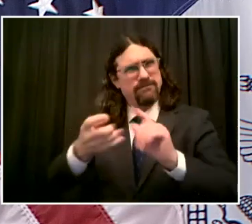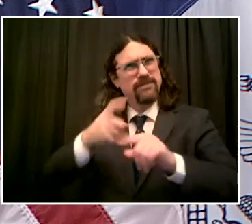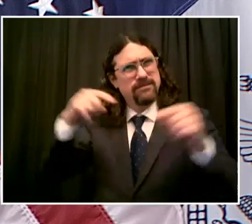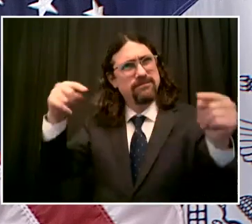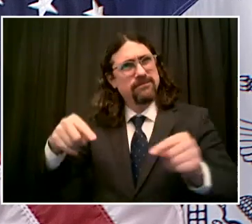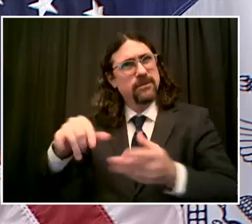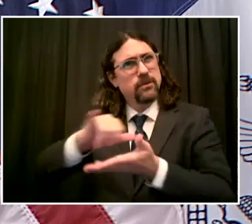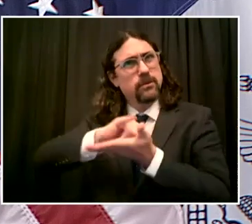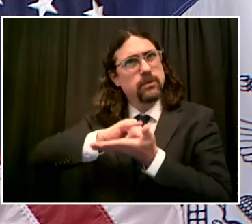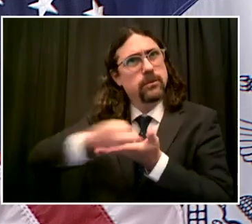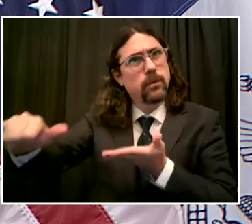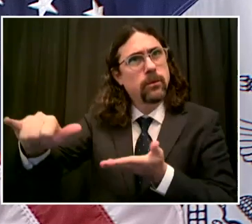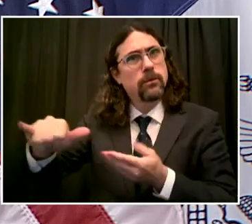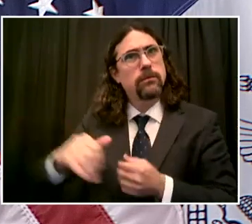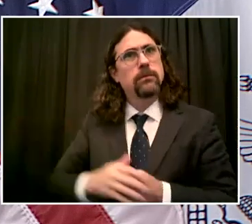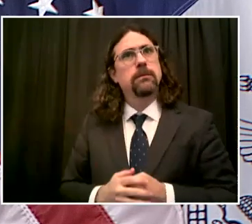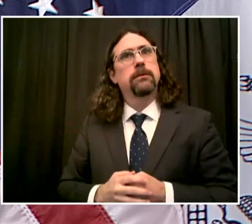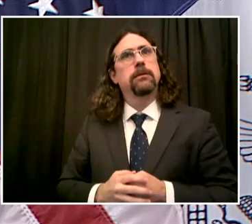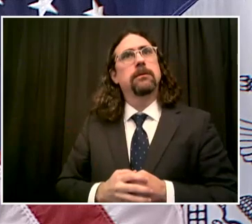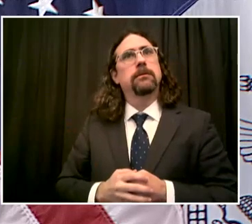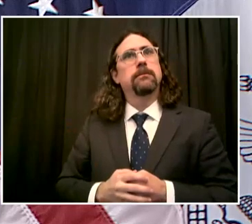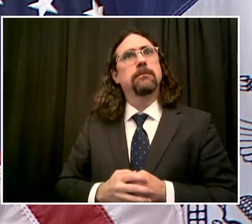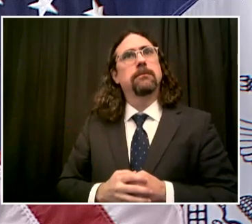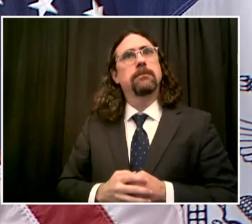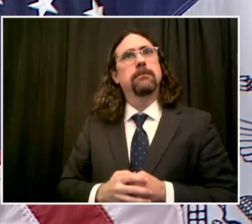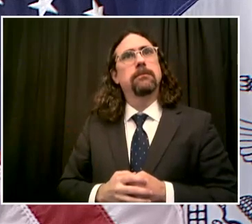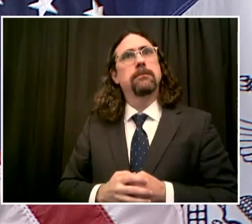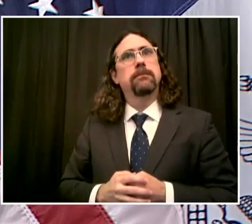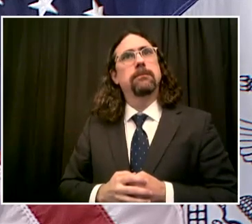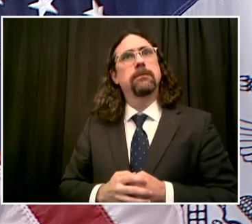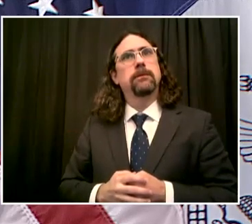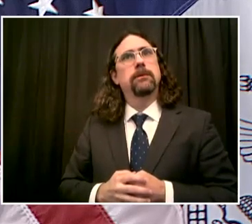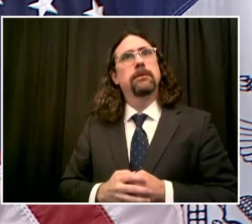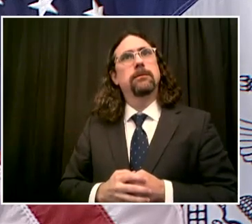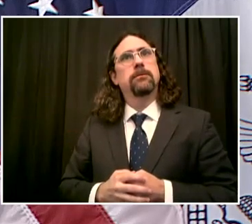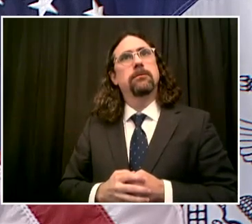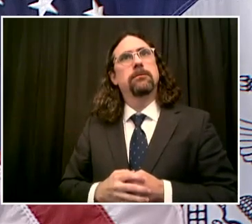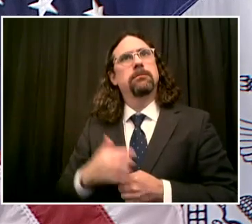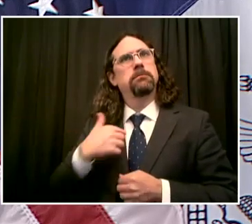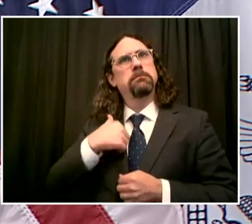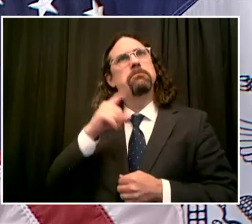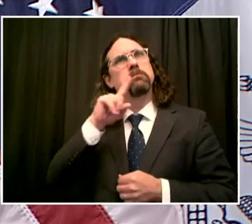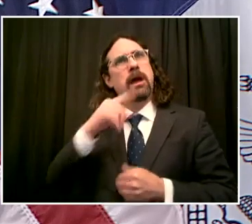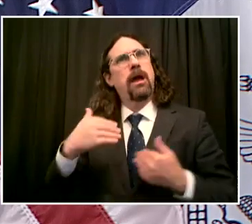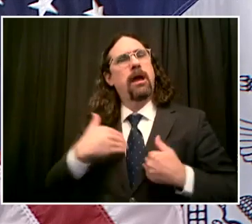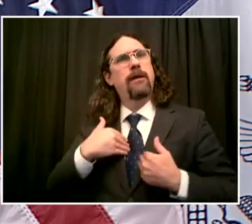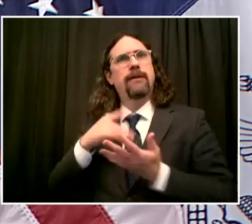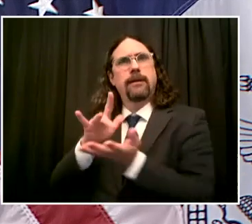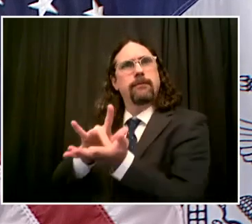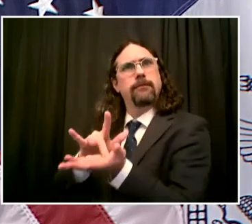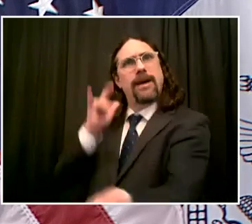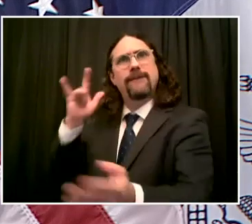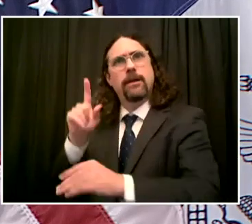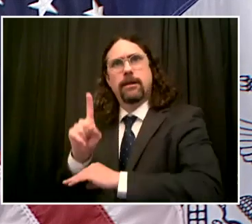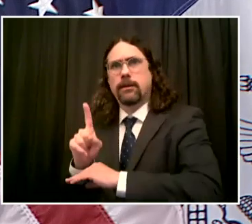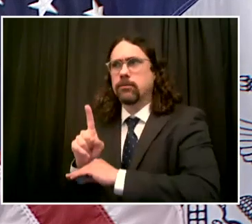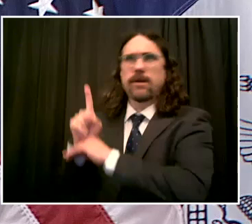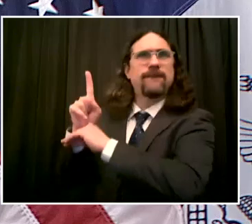A NEW YORK FAMILY THAT I CAME FROM HAD THE GREAT PRIVILEGE OF